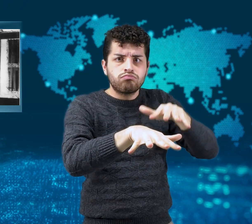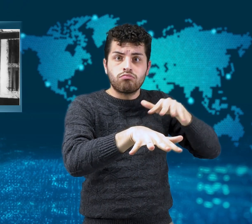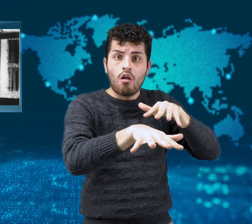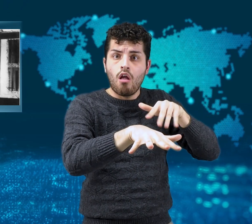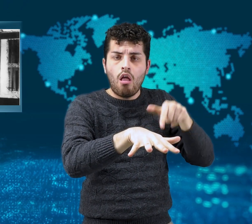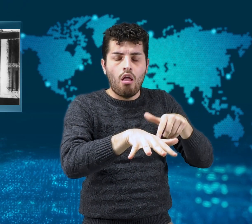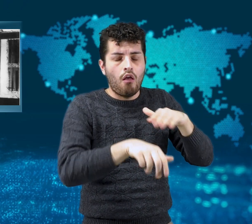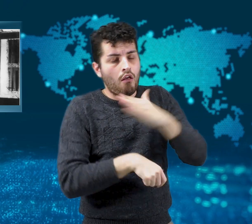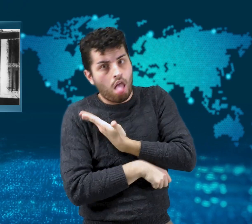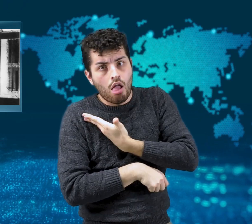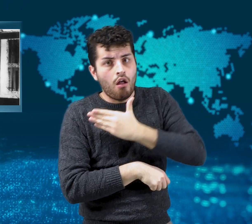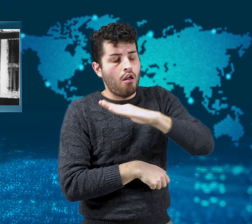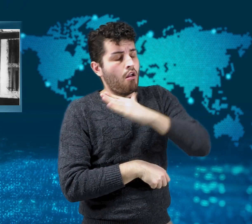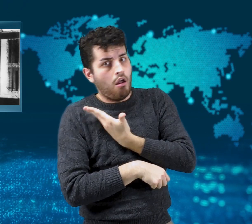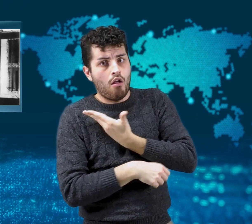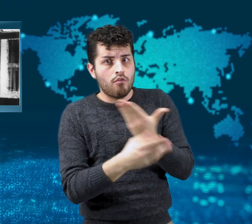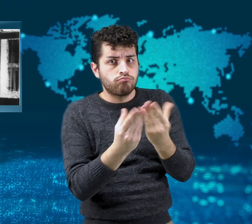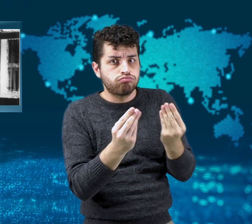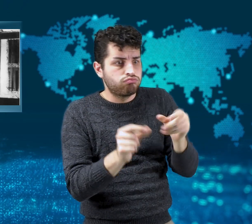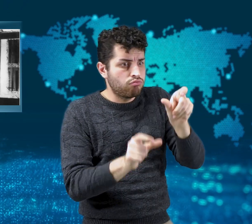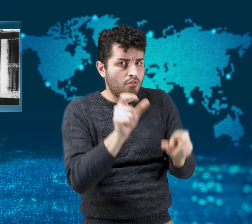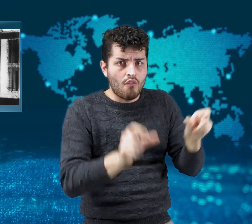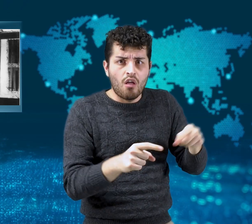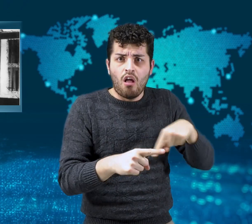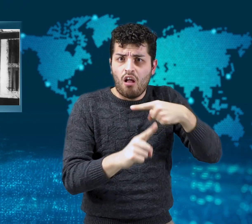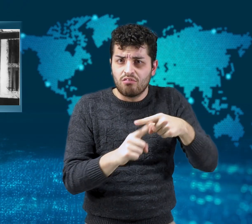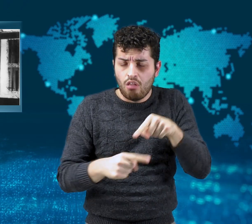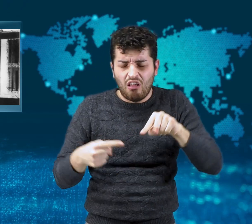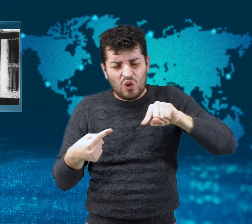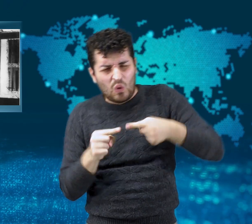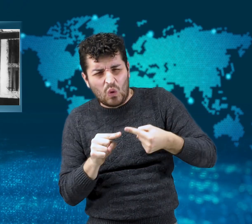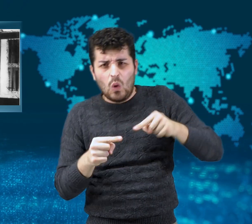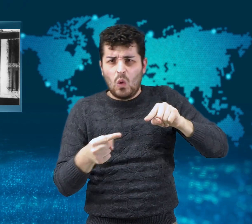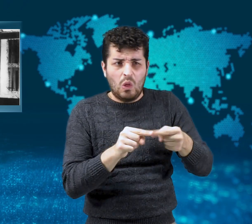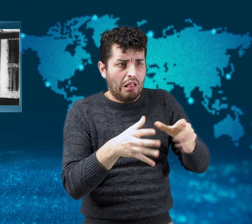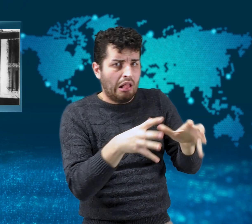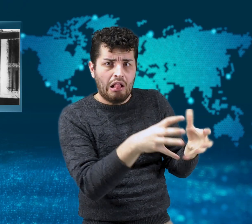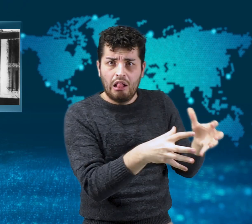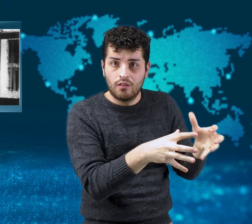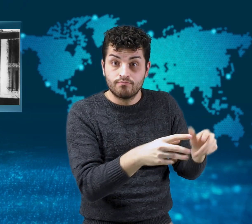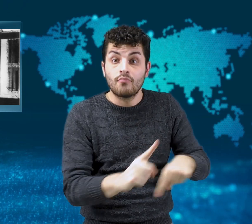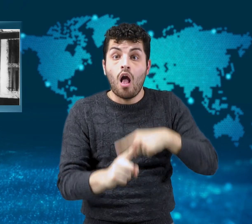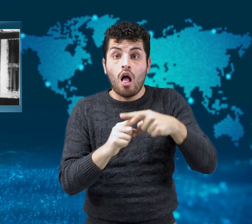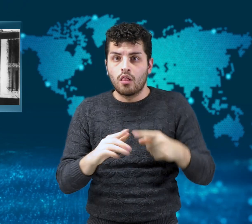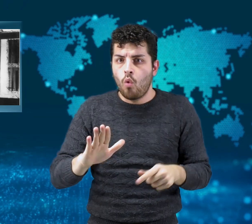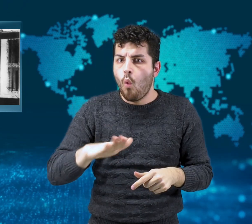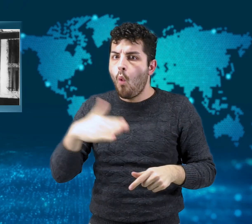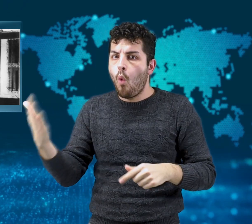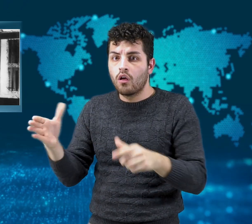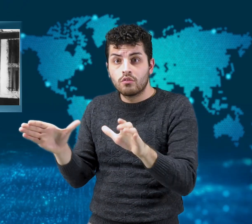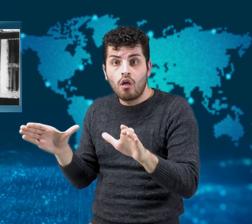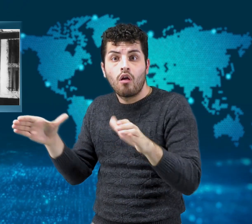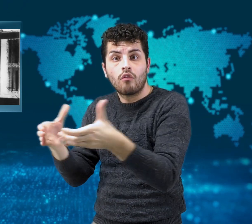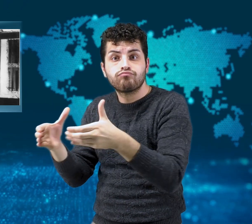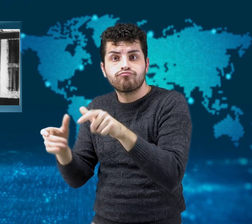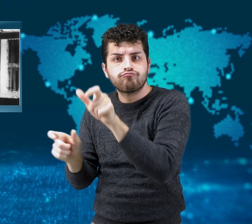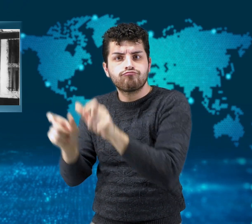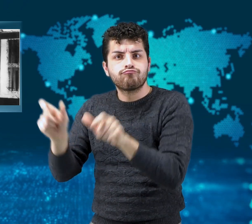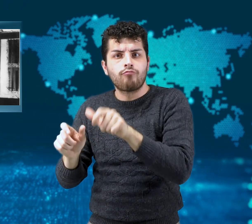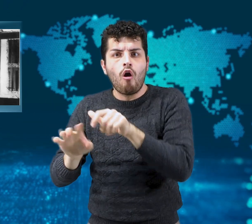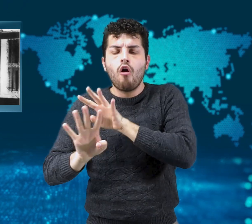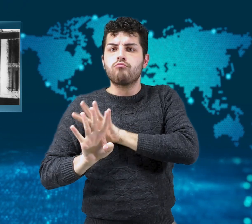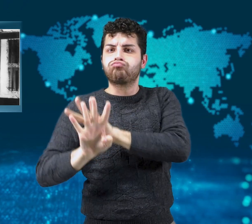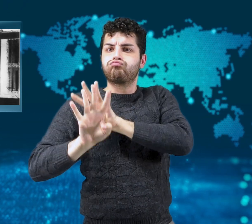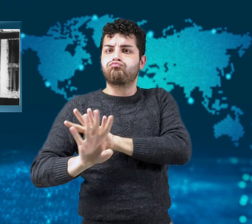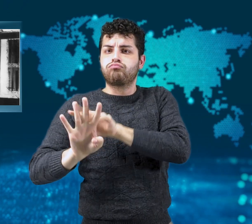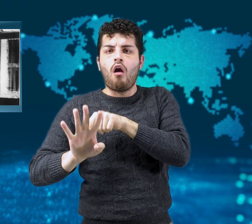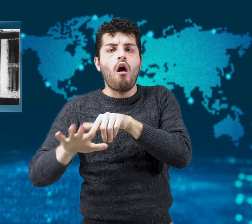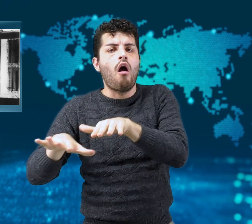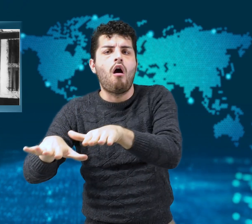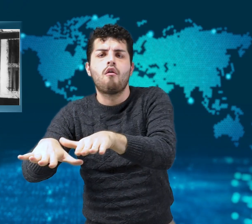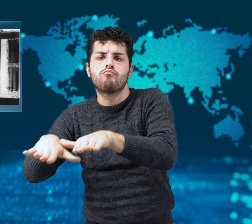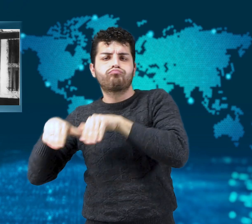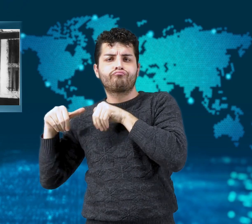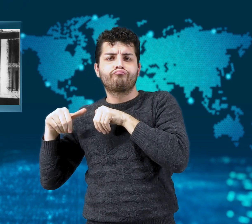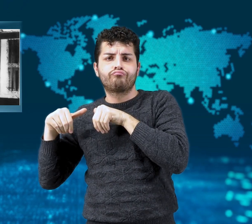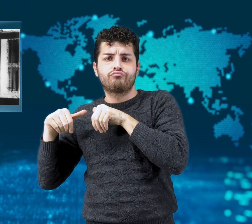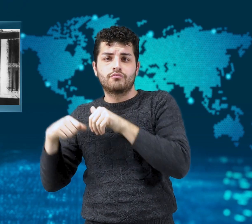It is hard to read the writing even though the tiny paper message was